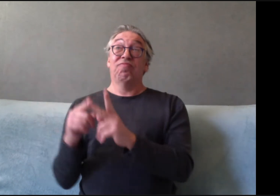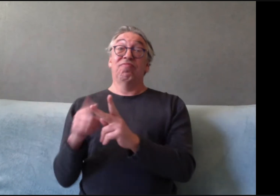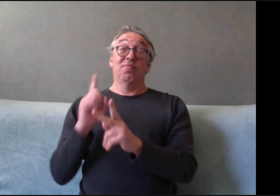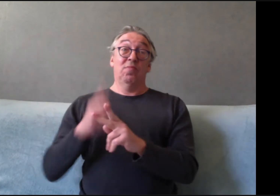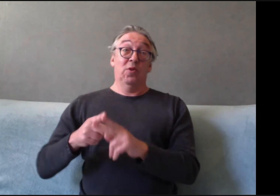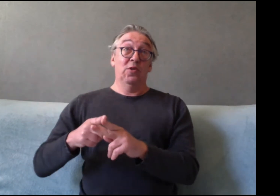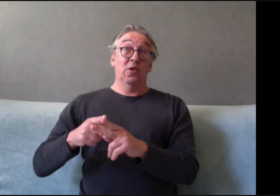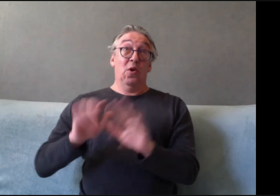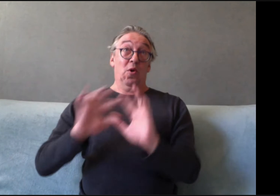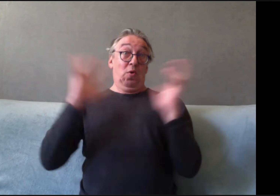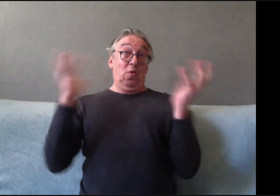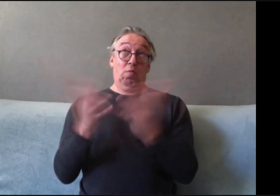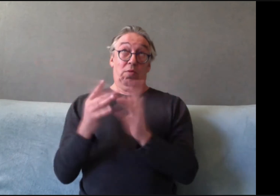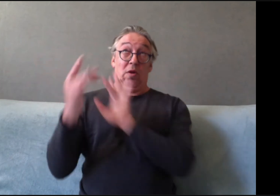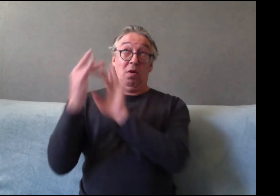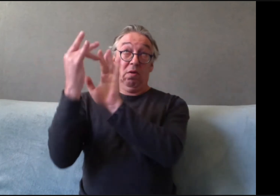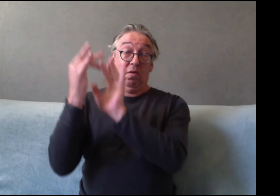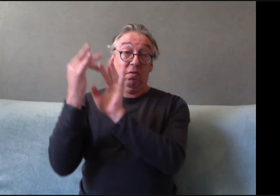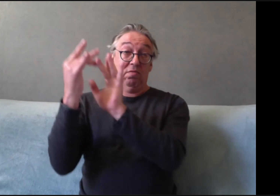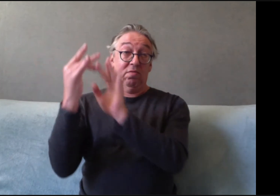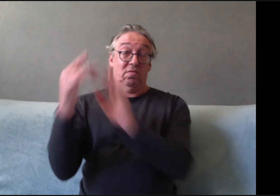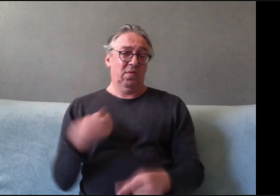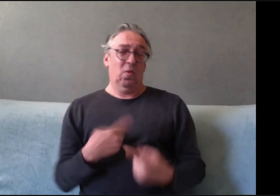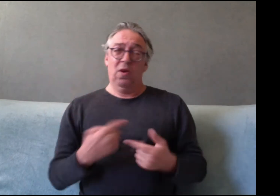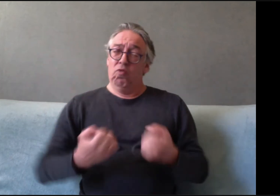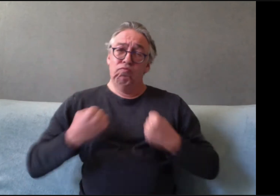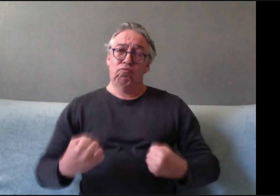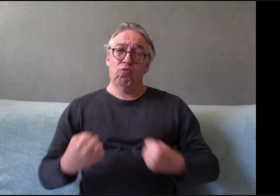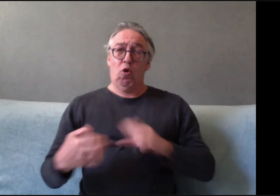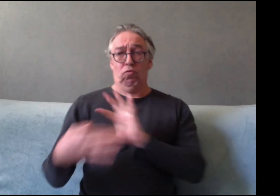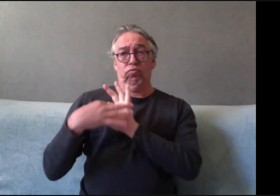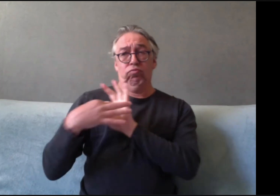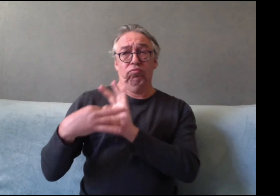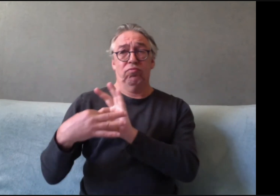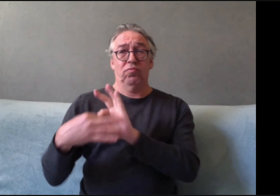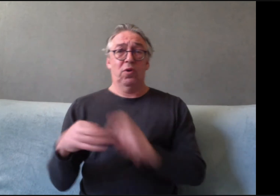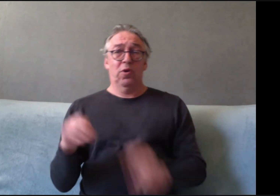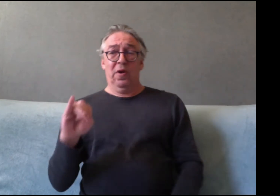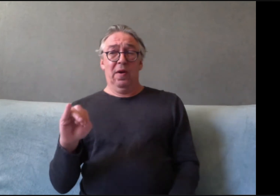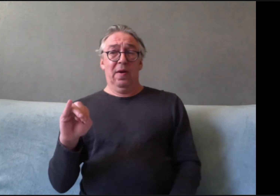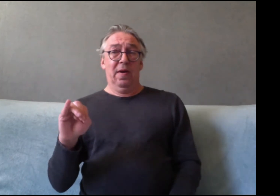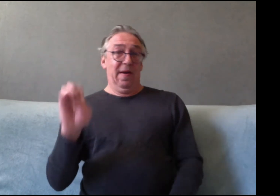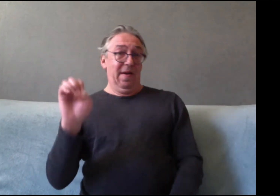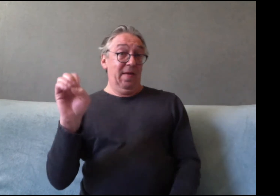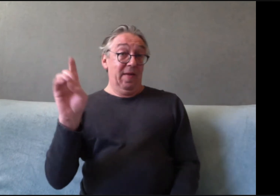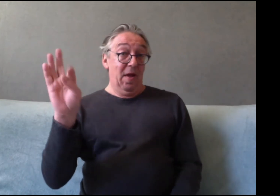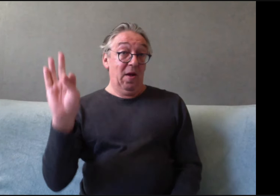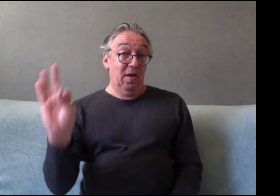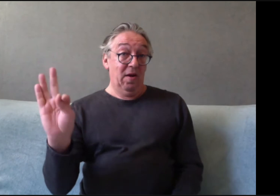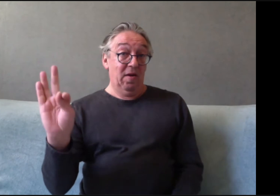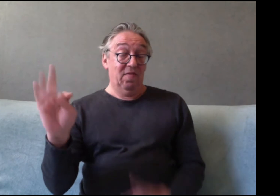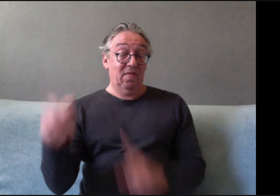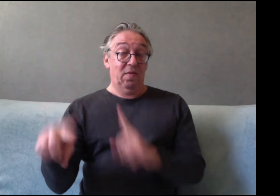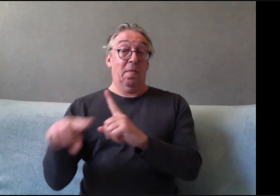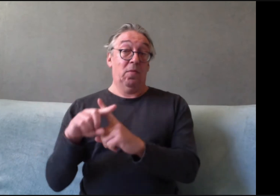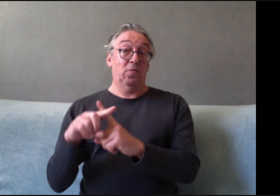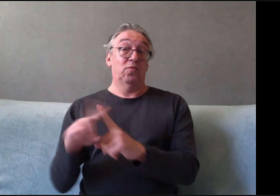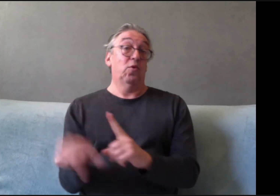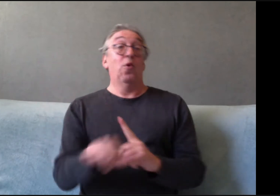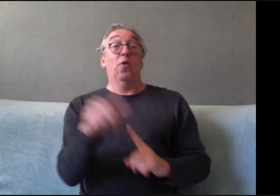not only with EDF but with social NGOs from the third sector.